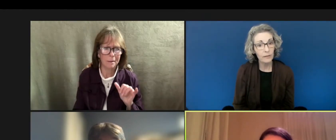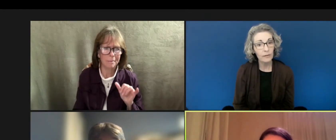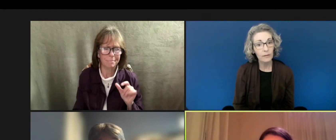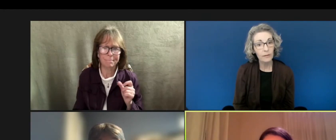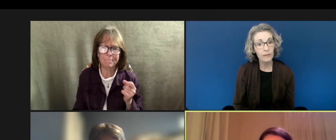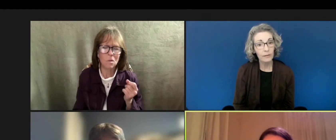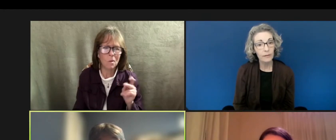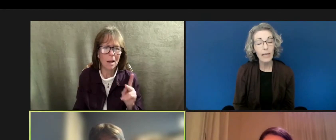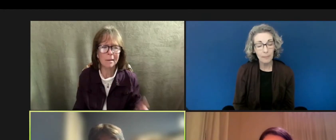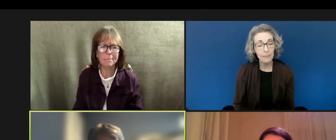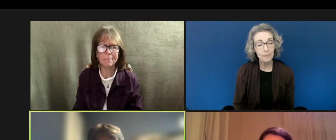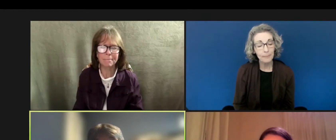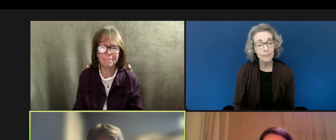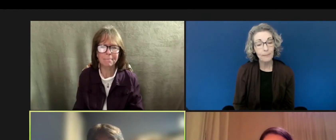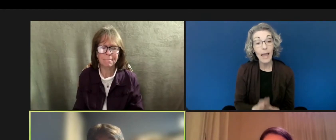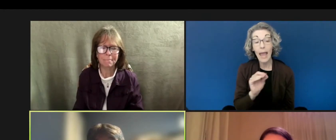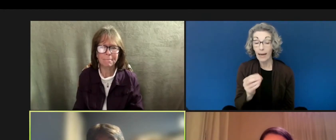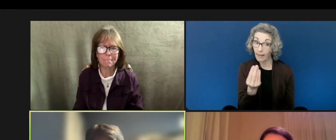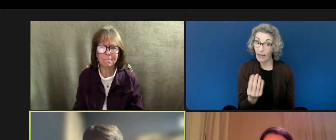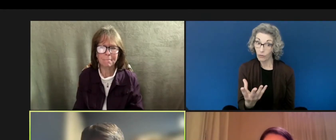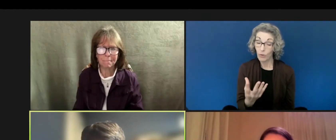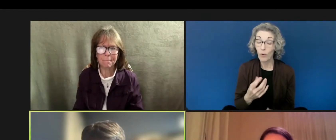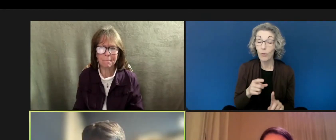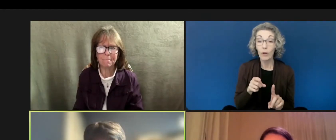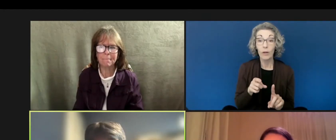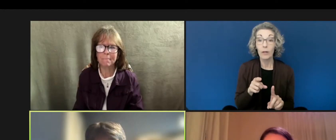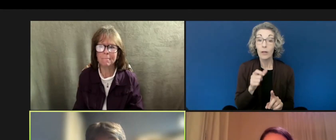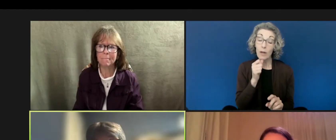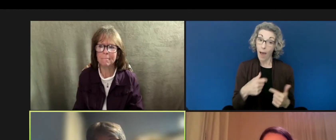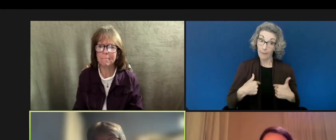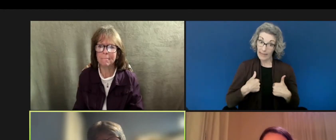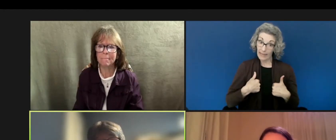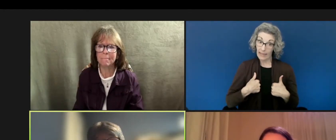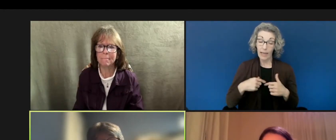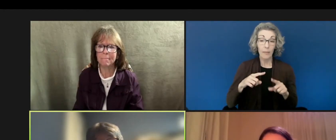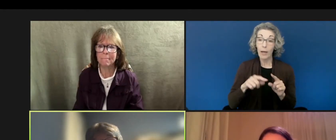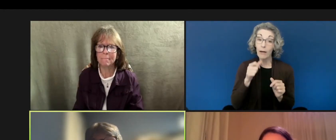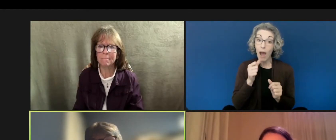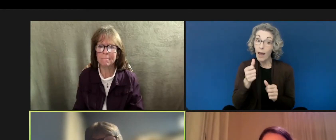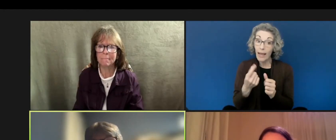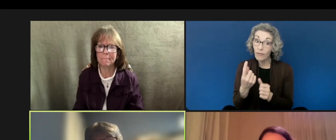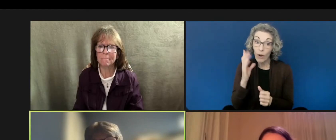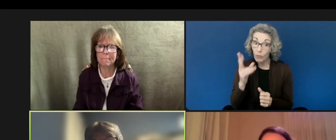Yeah, and just so you know, not me, but not everyone will see it in good faith,